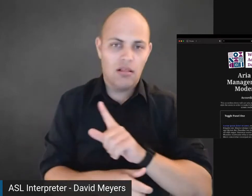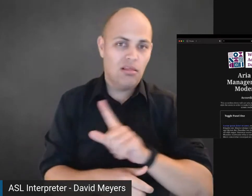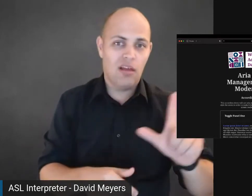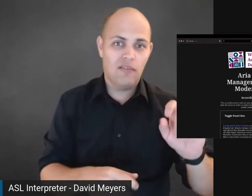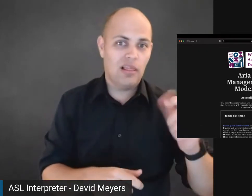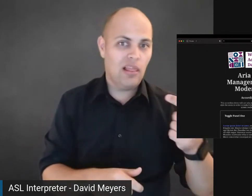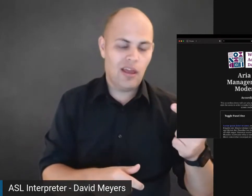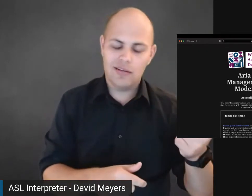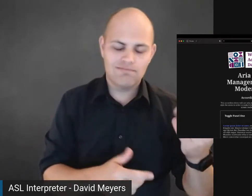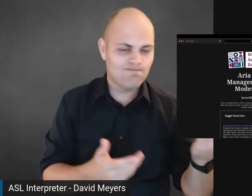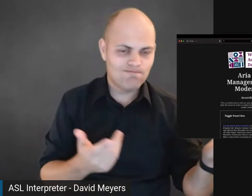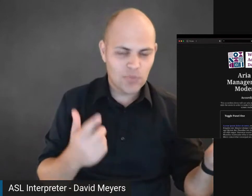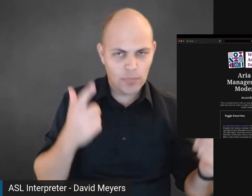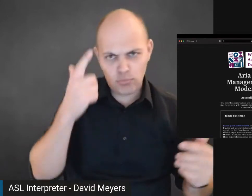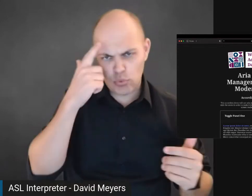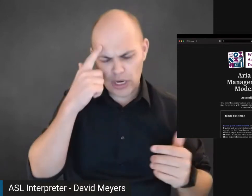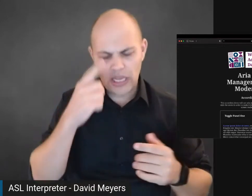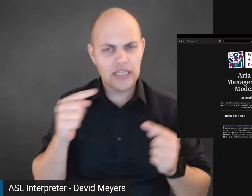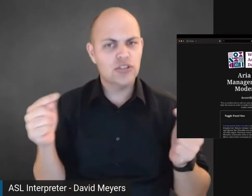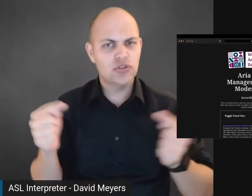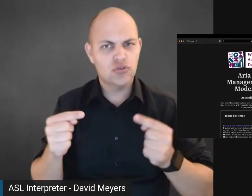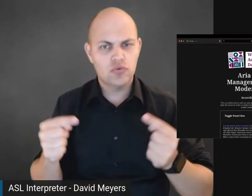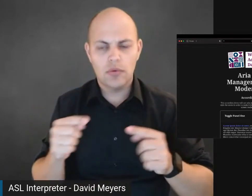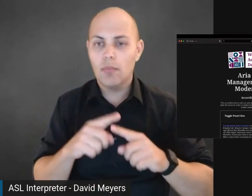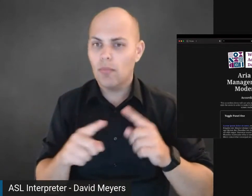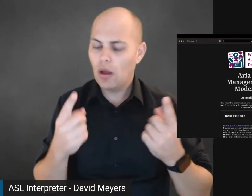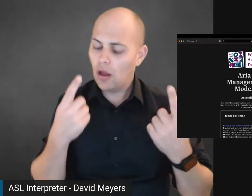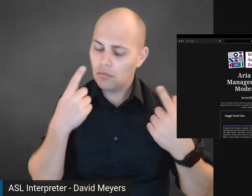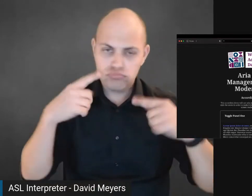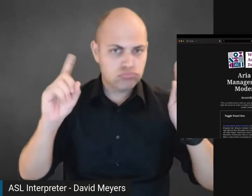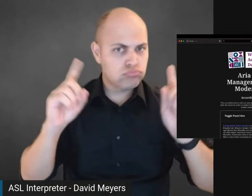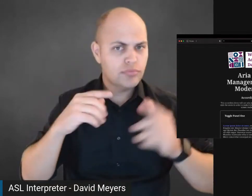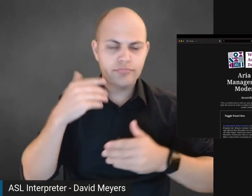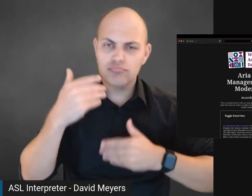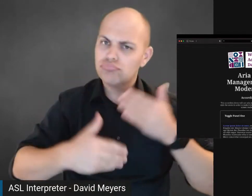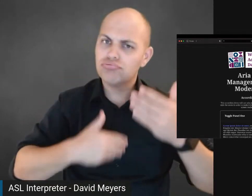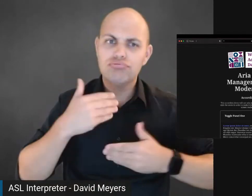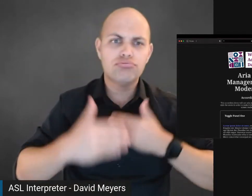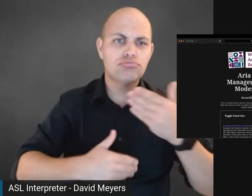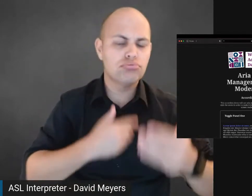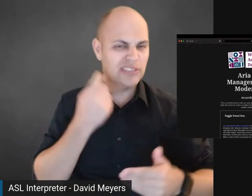But she is doing phenomenally well. She's been recovering. Started back at school. We’re real excited about that.